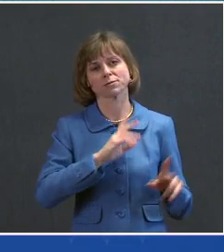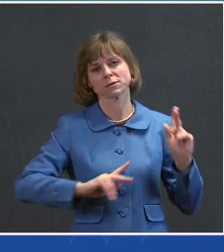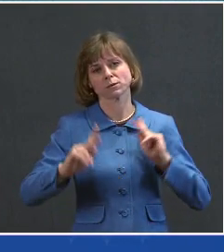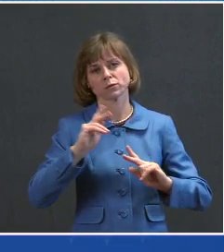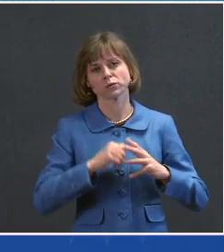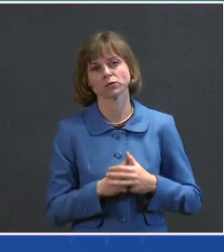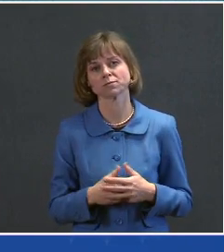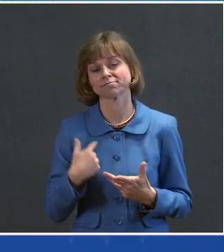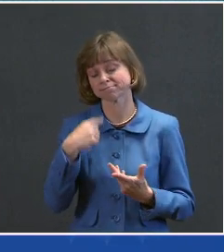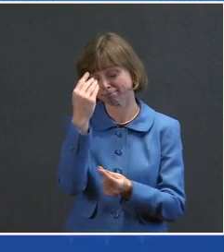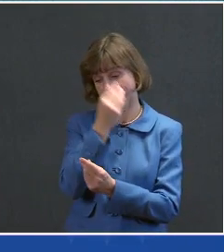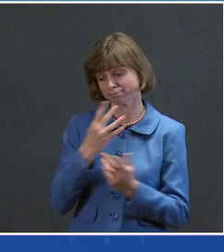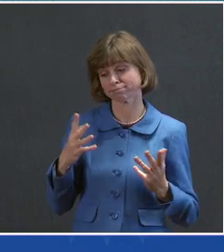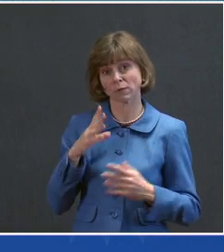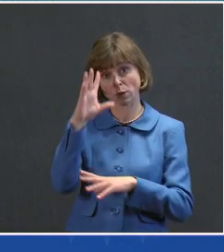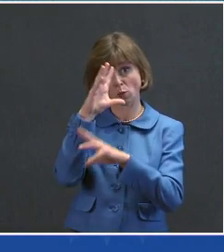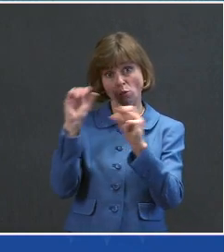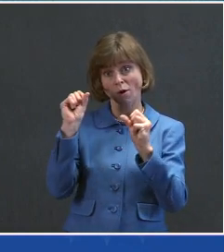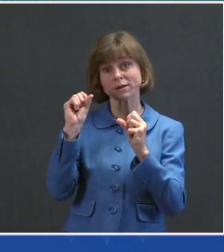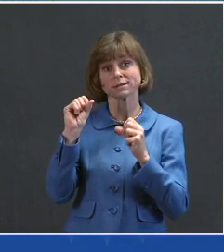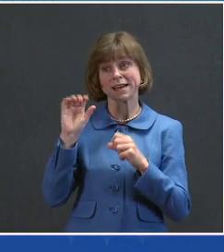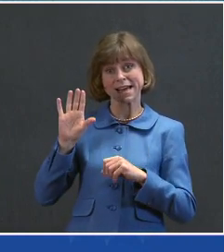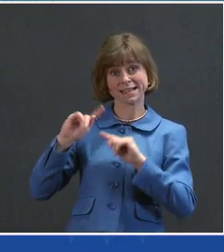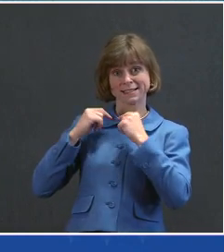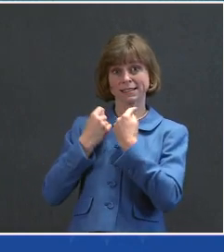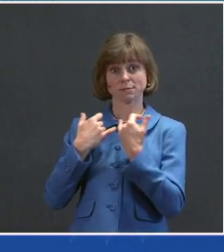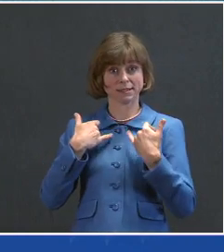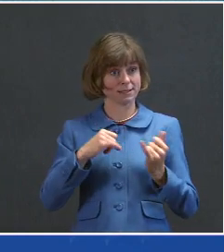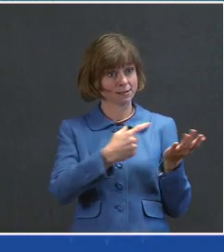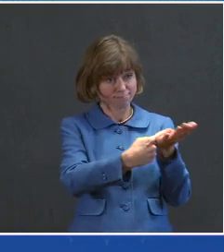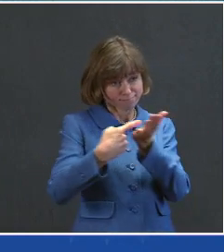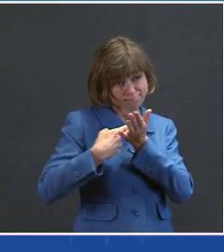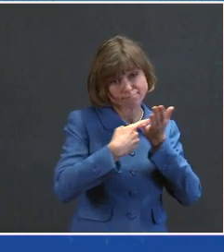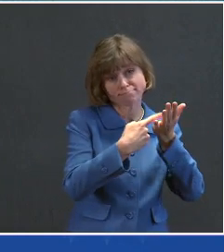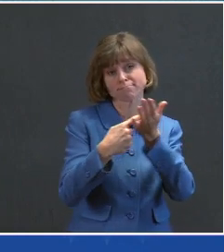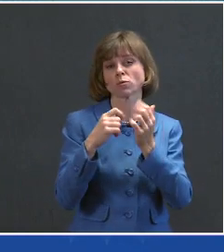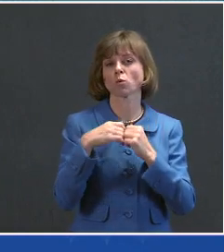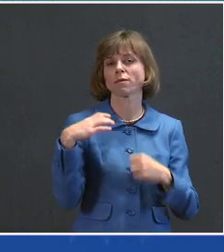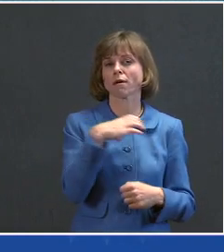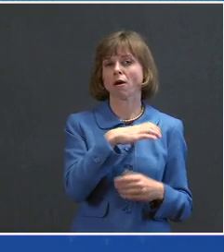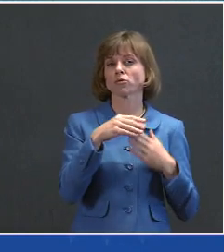President Biden and his team continue to engage closely with congressional leadership and members of the --